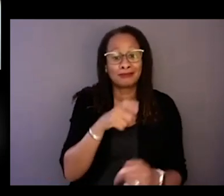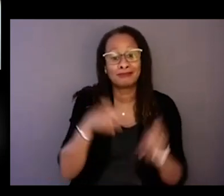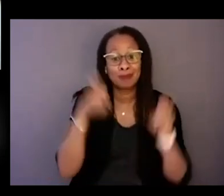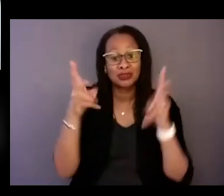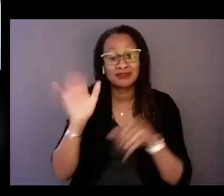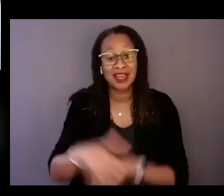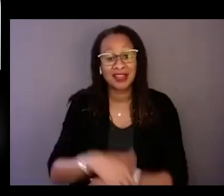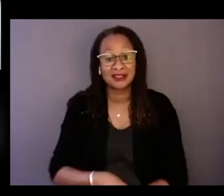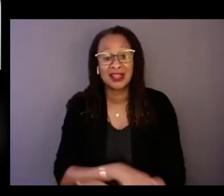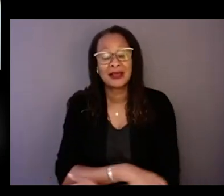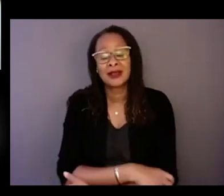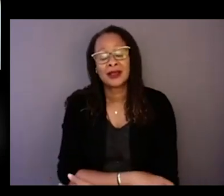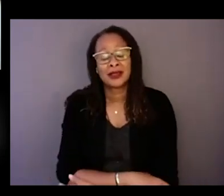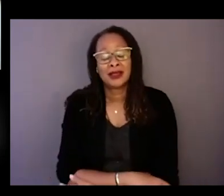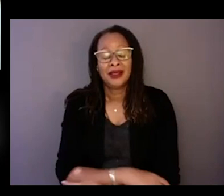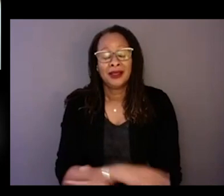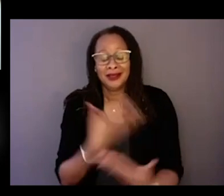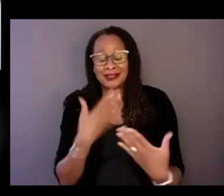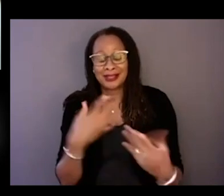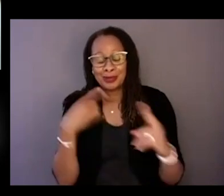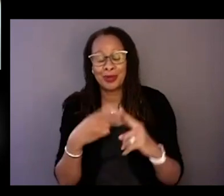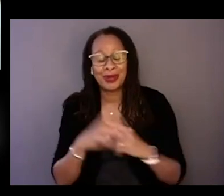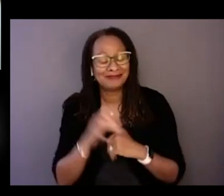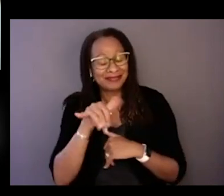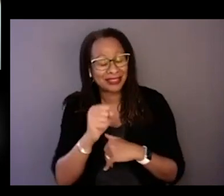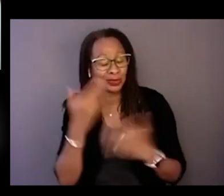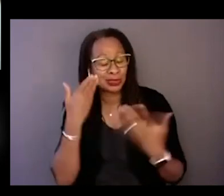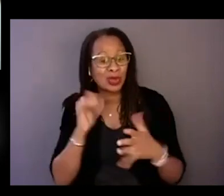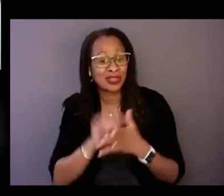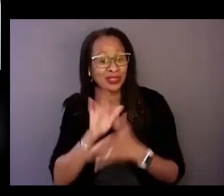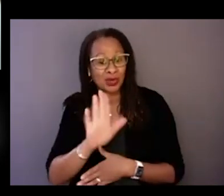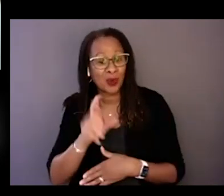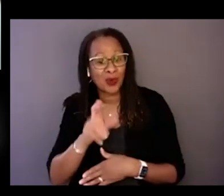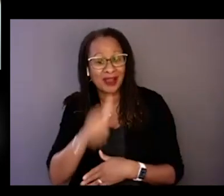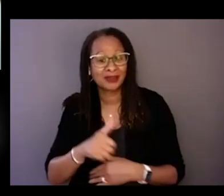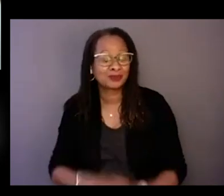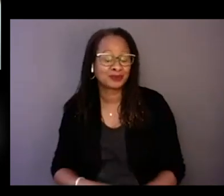That is a good point. Yes, that's true. We don't know that it was her or not. That's a really good point.